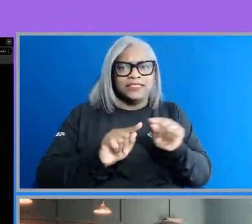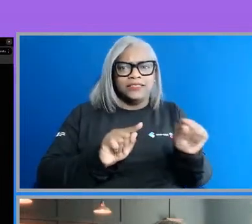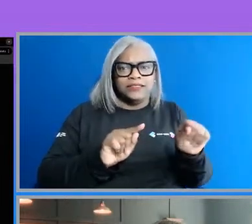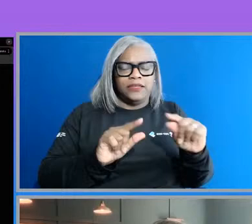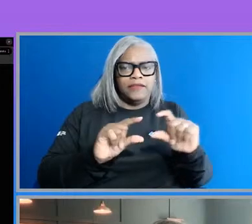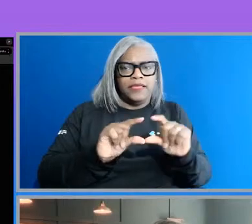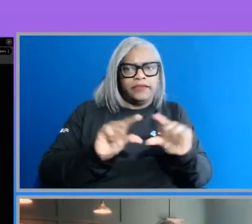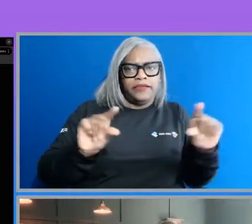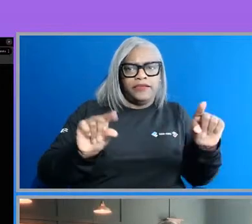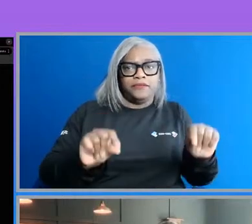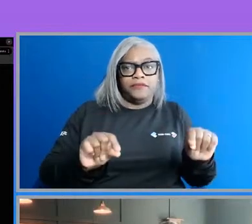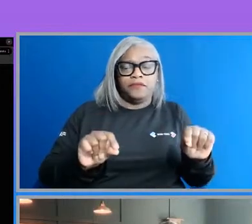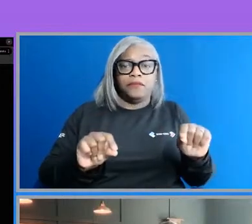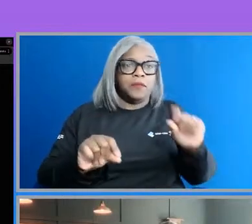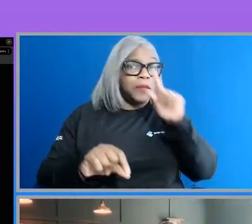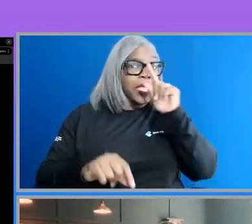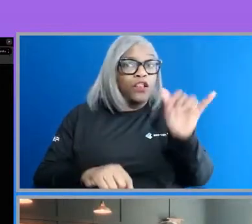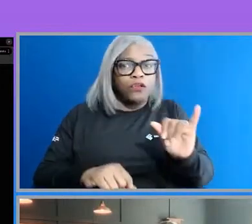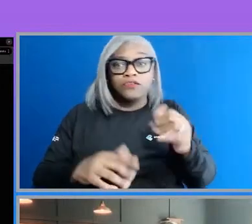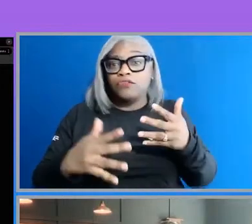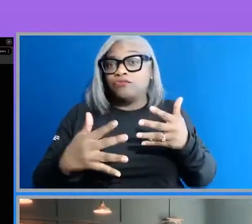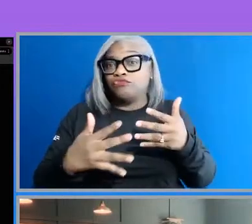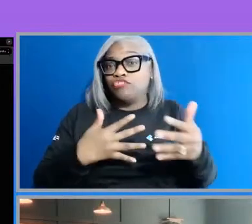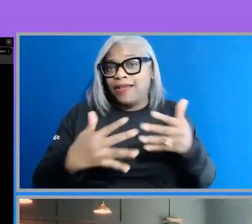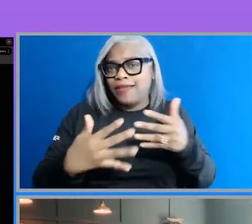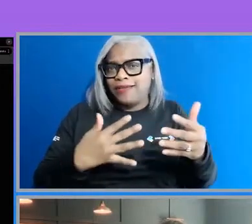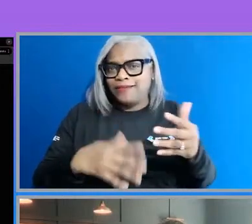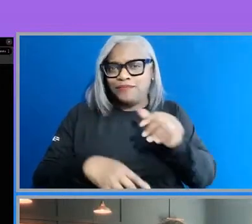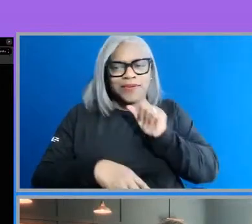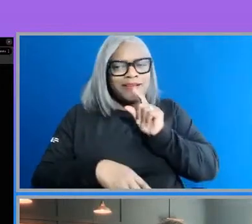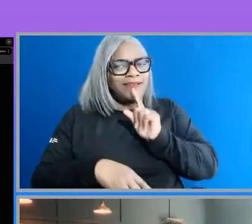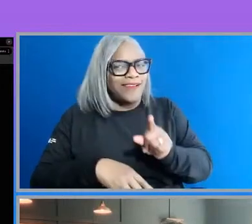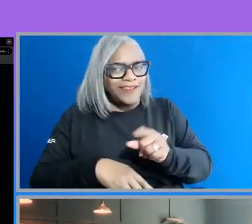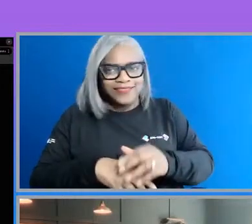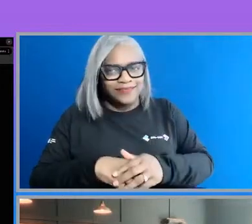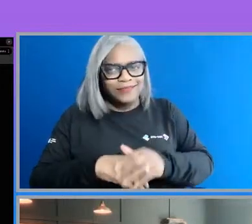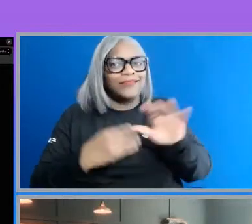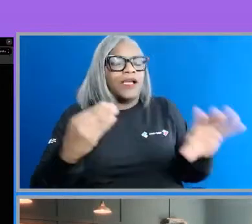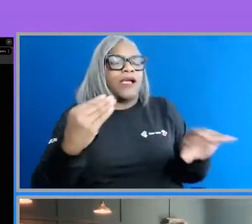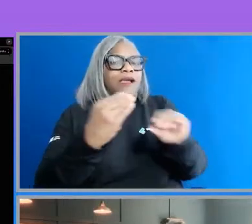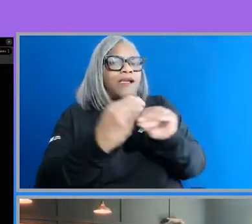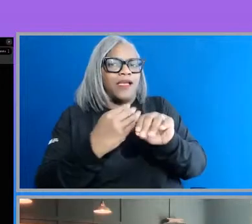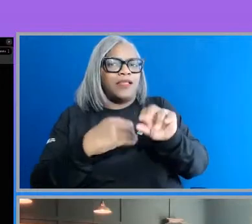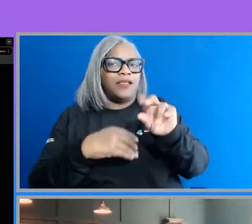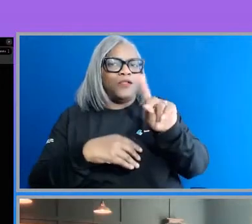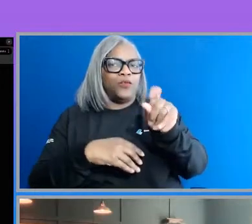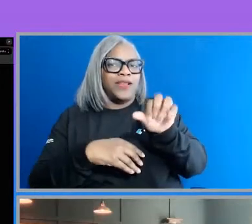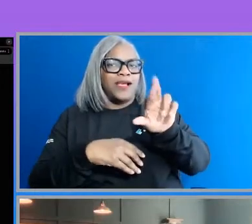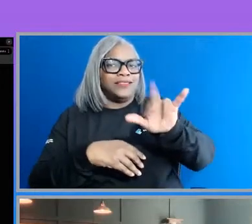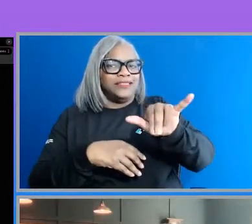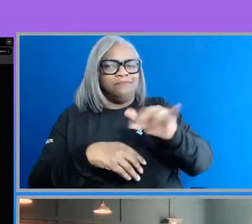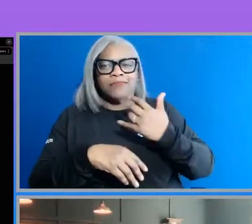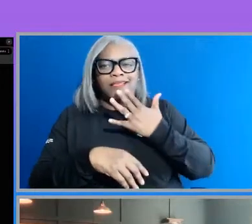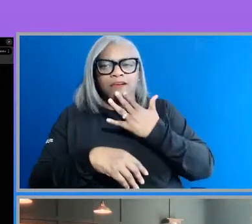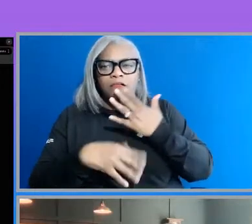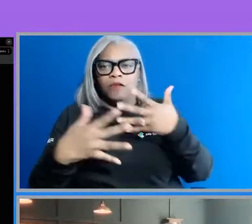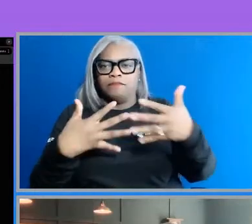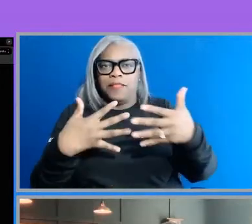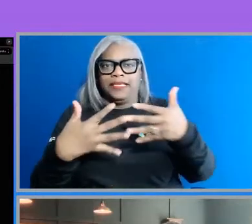looks grayscale, but it's not. In Figma, I applied that luminosity blend mode. How many links do you see here? Take a